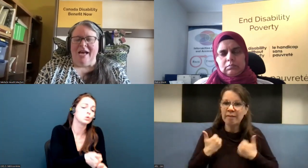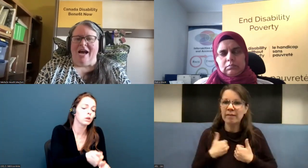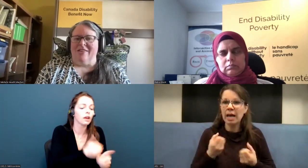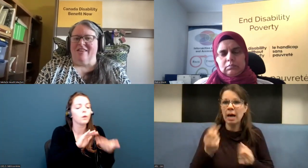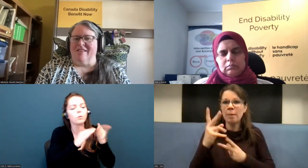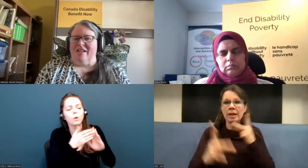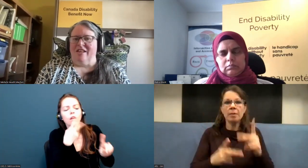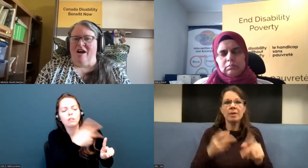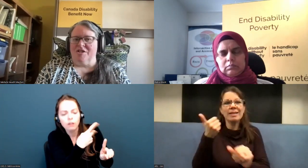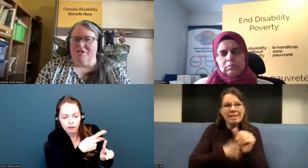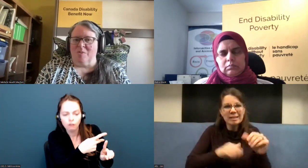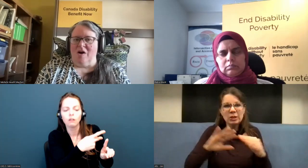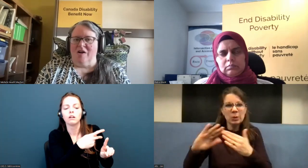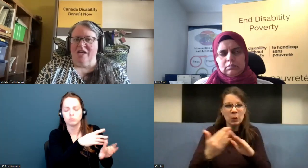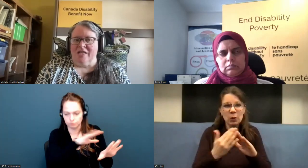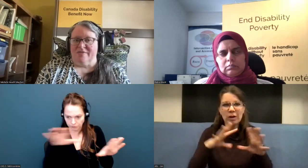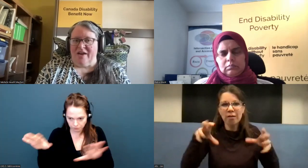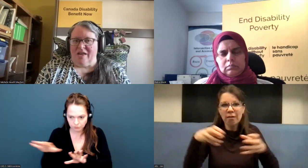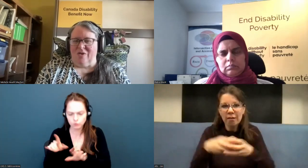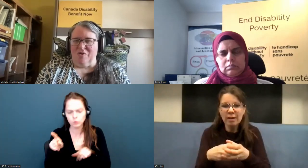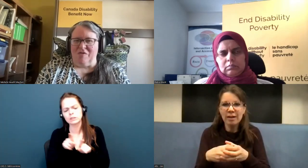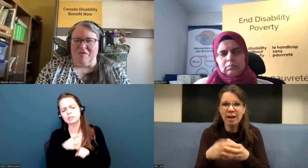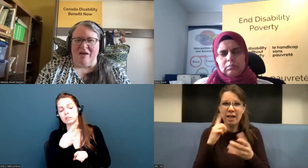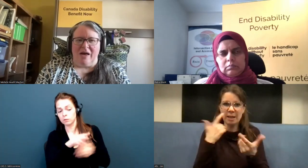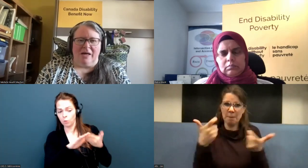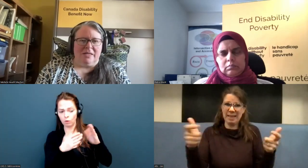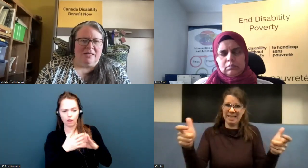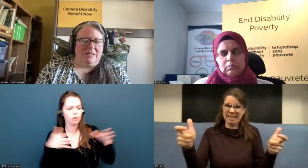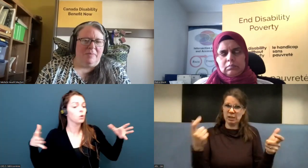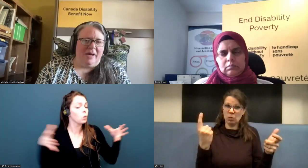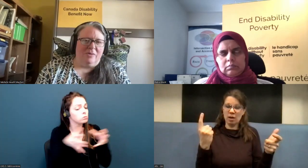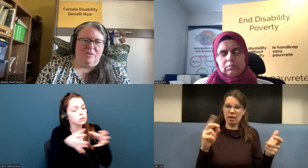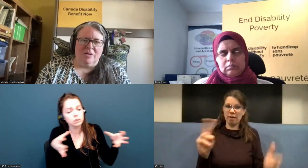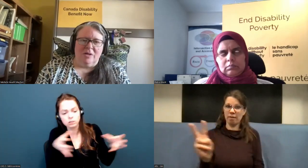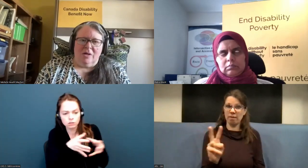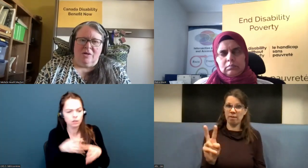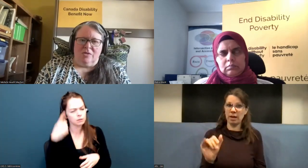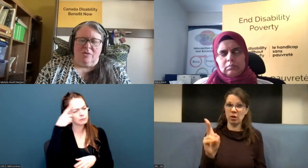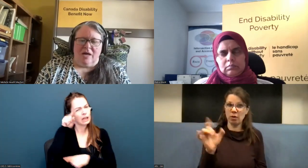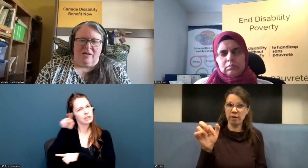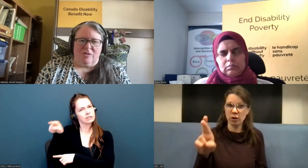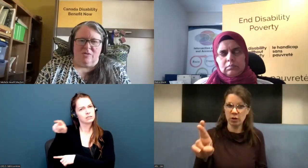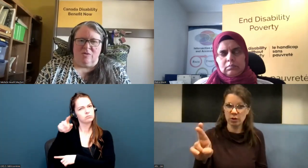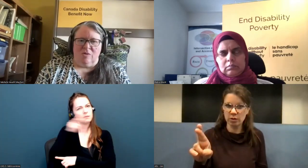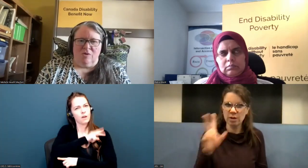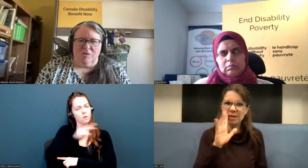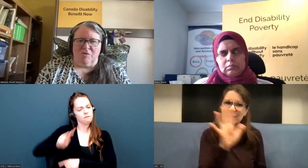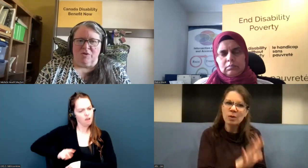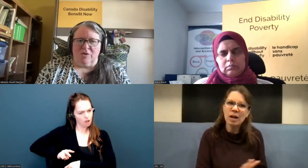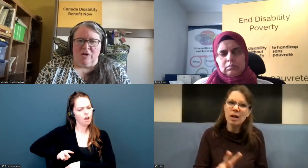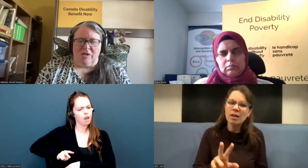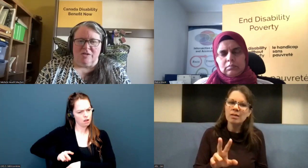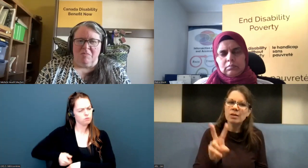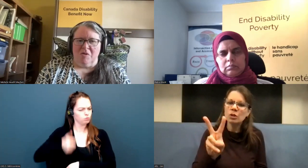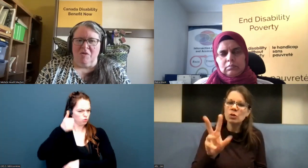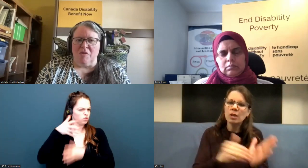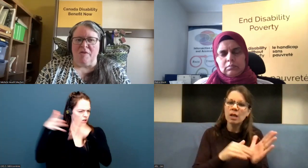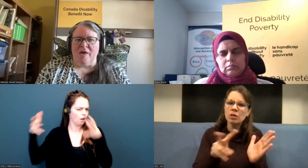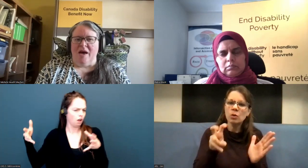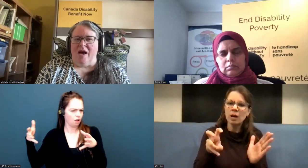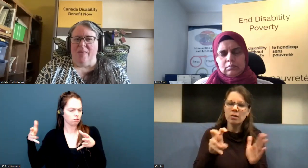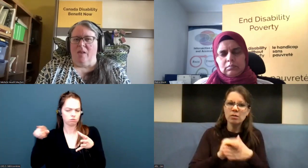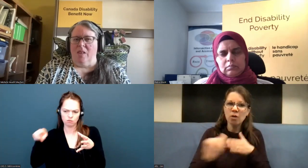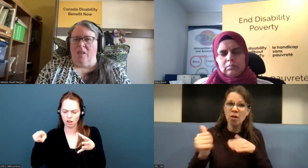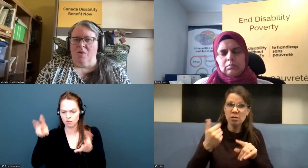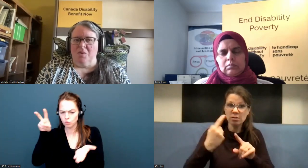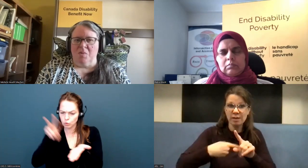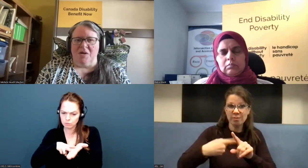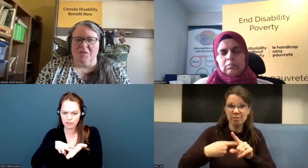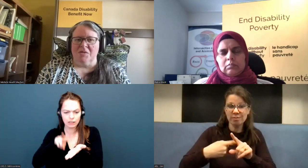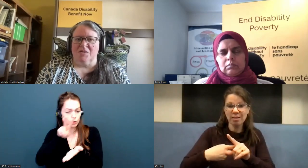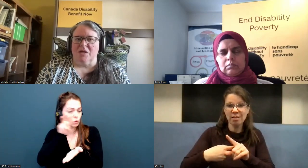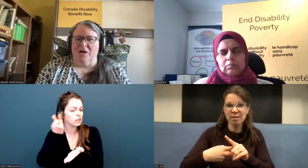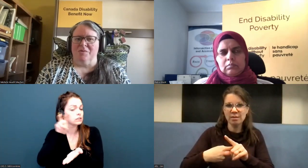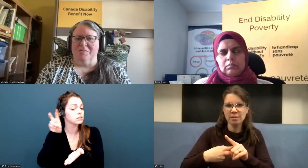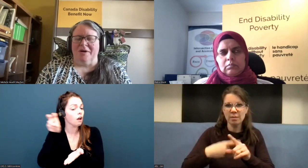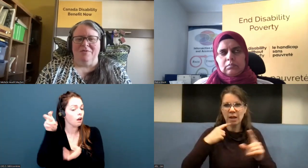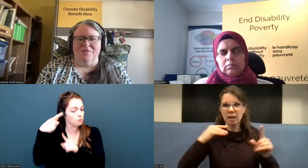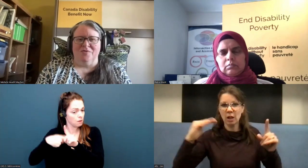I THINK THE LARGEST ONE IS VANCOUVER AND IT'S ABOUT $2,200 A MONTH AND THE LOWER ONES ARE